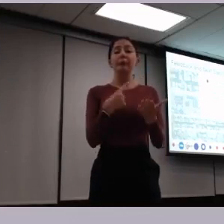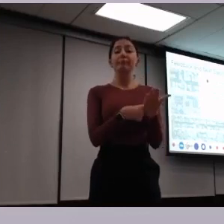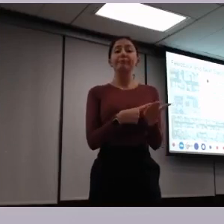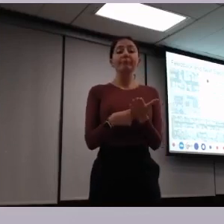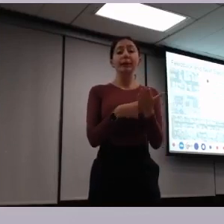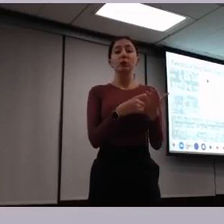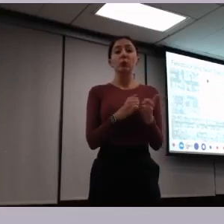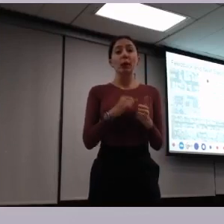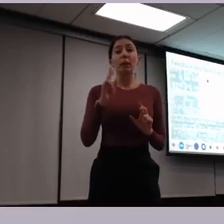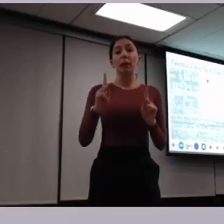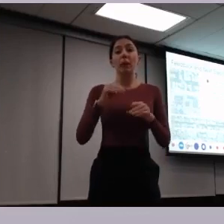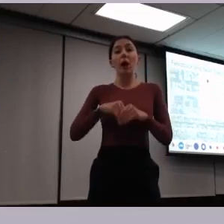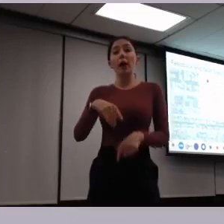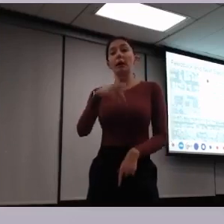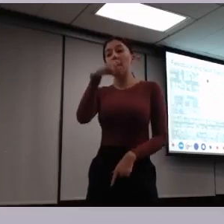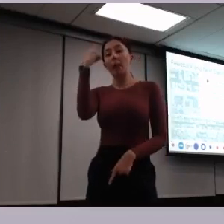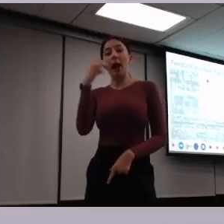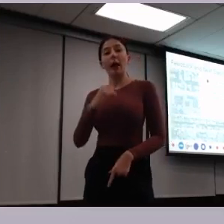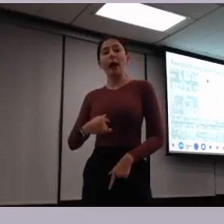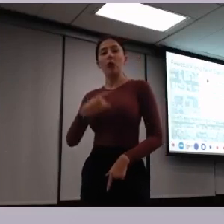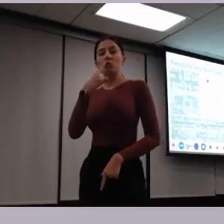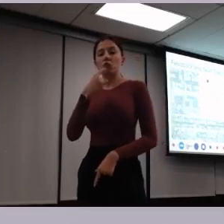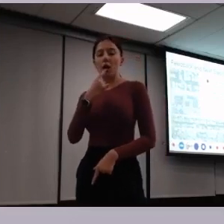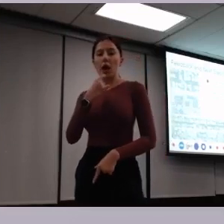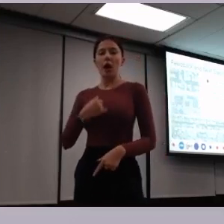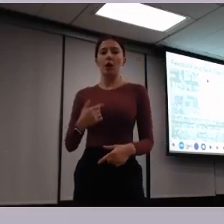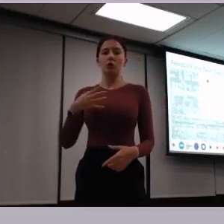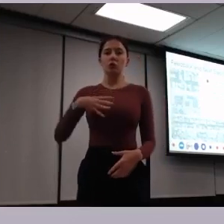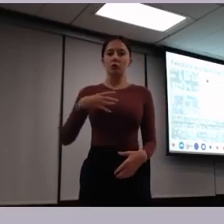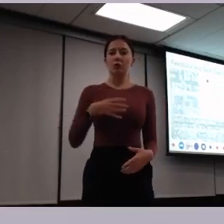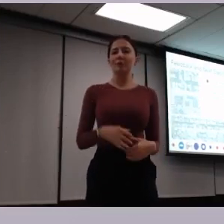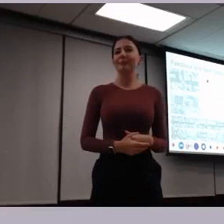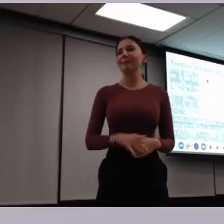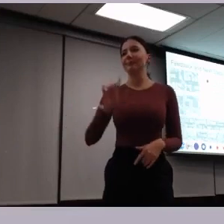And I'm going to turn it back over to Jeff tonight. Right.